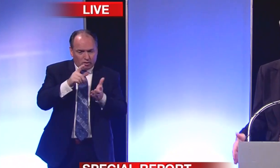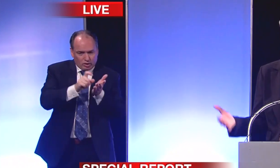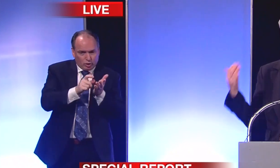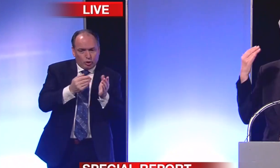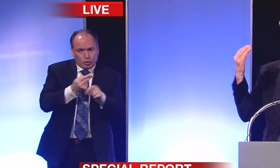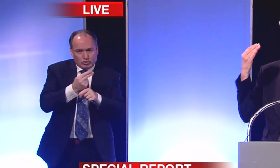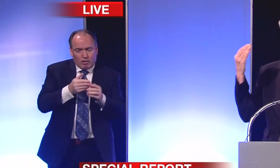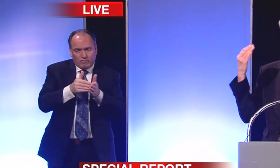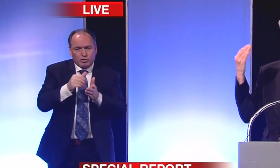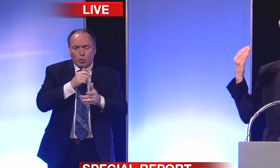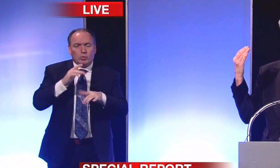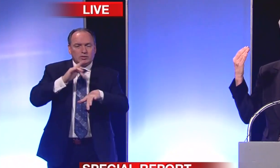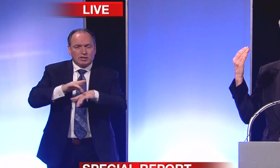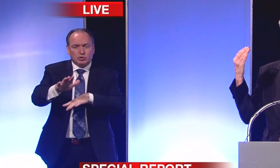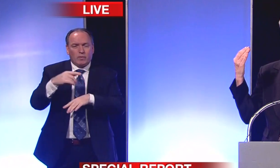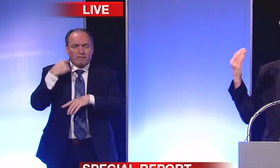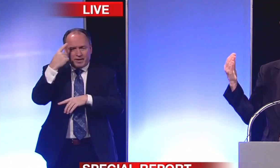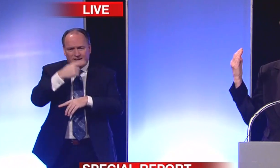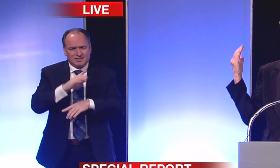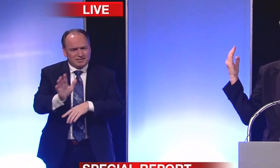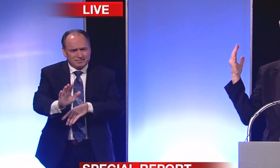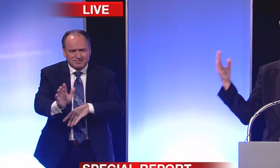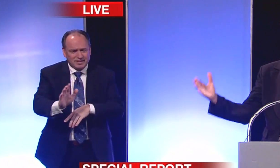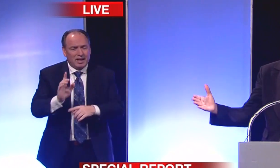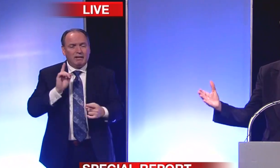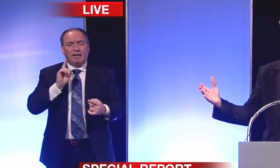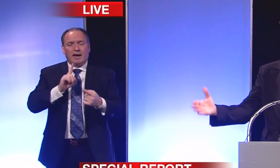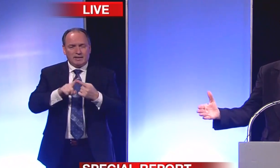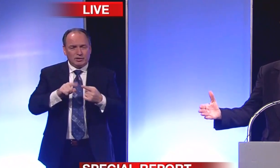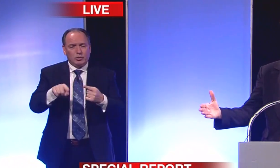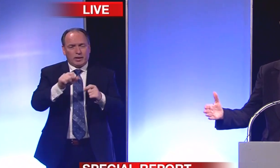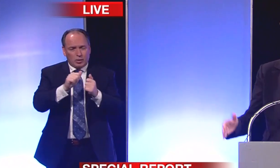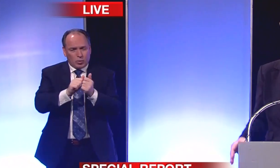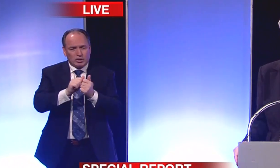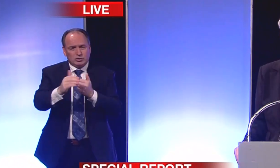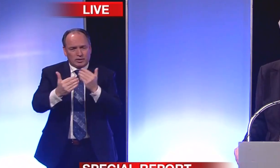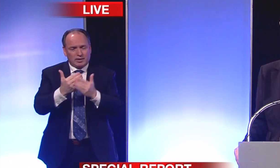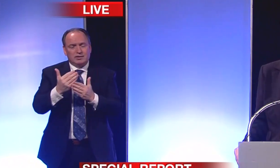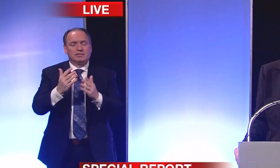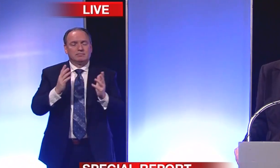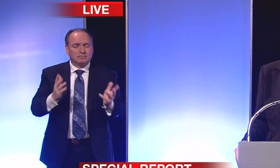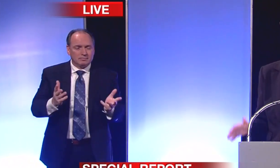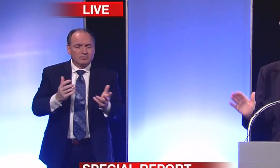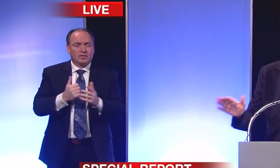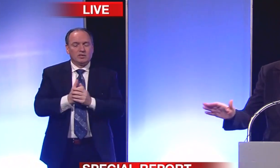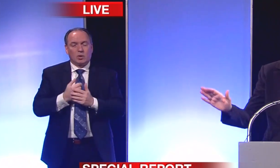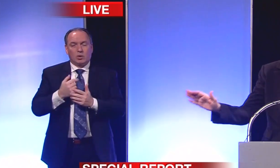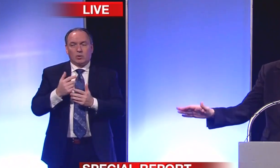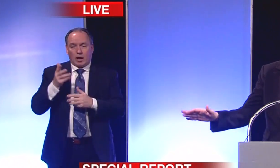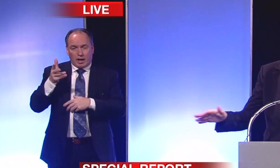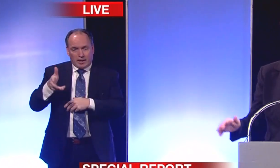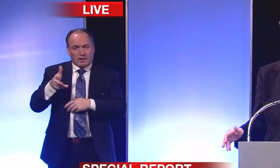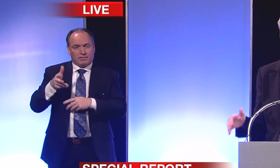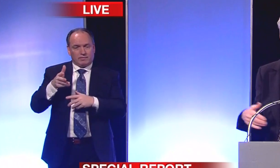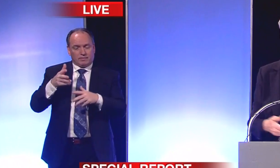STORE OR ANYPLACE YOU KNOW THERE'S BEEN OTHERS, BE CAREFUL, TAKE SANITIZER WITH YOU IF YOU HAVEN'T, USE IT